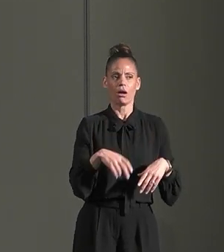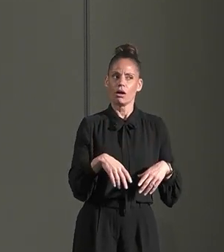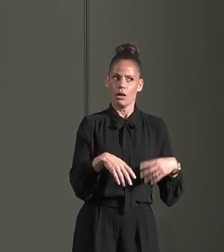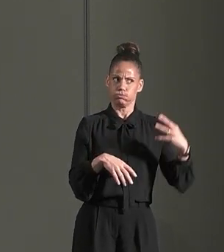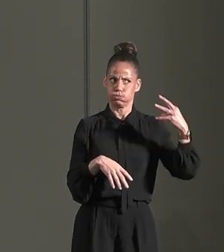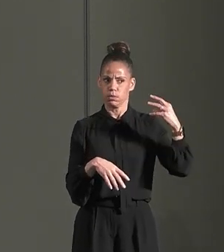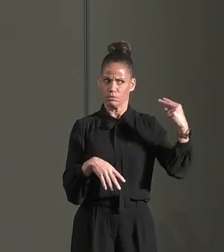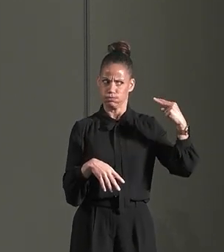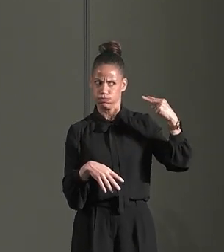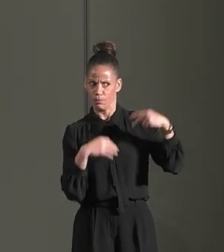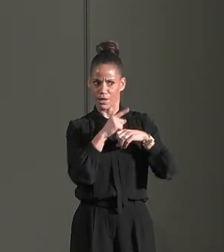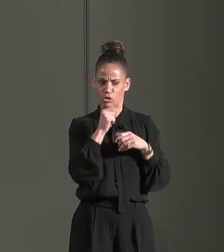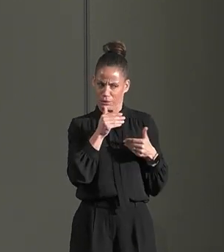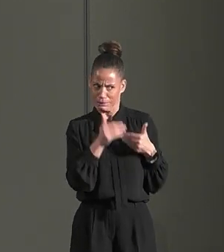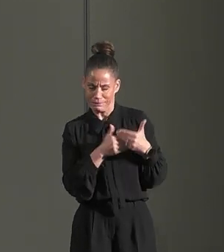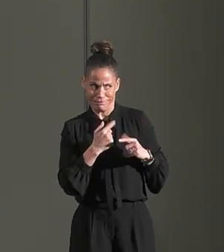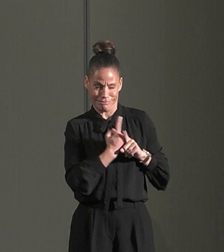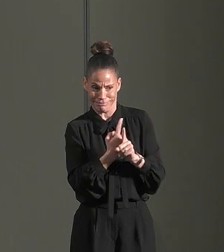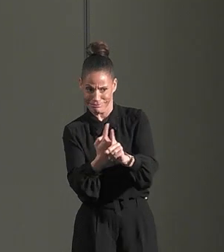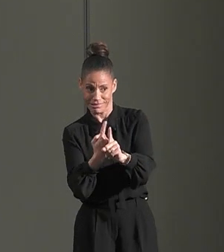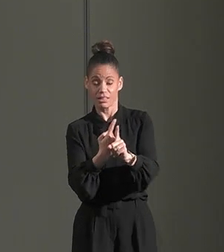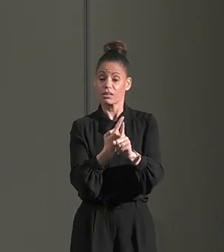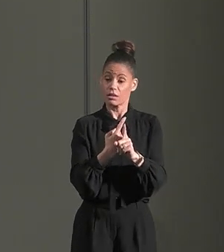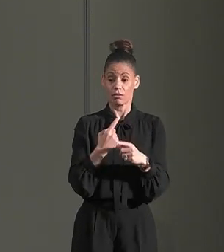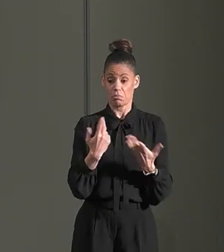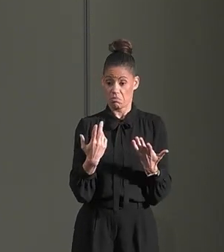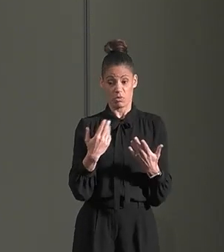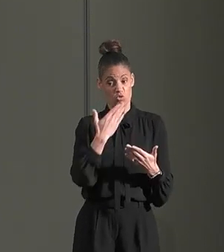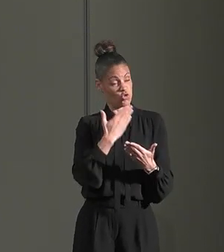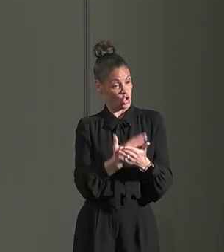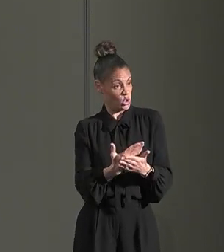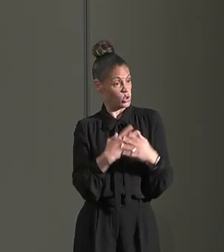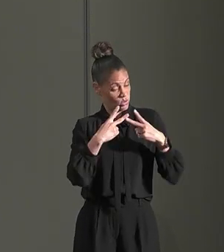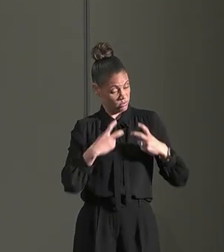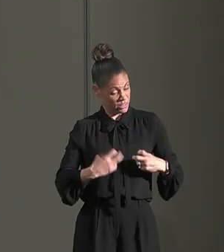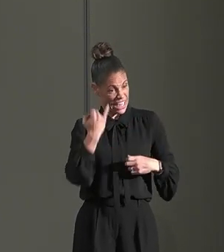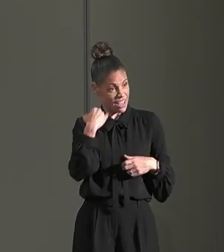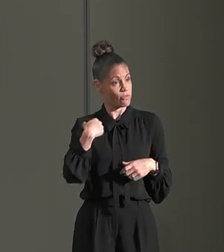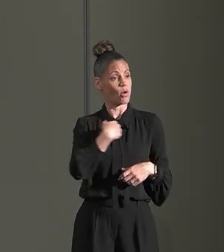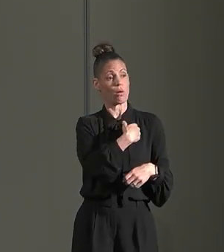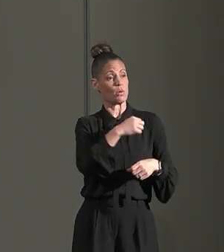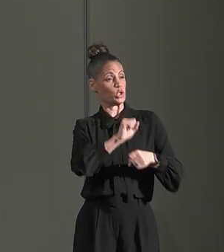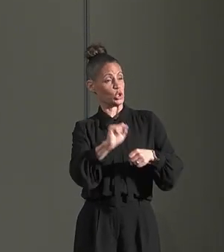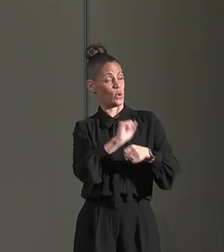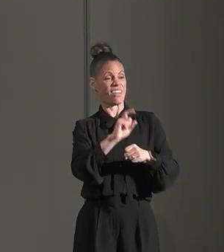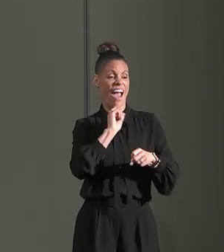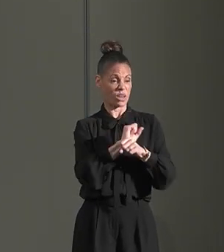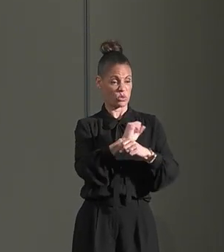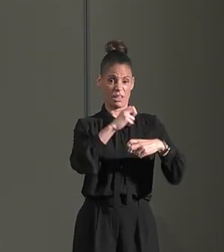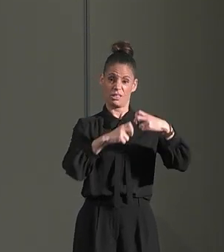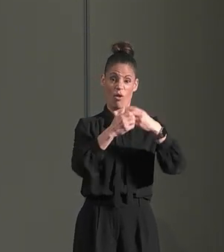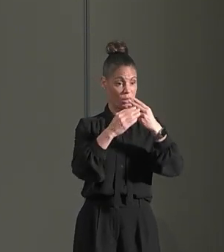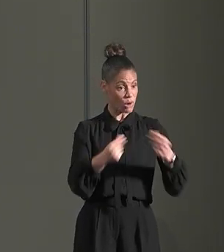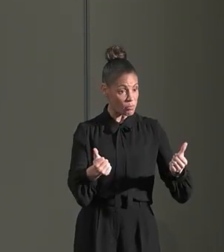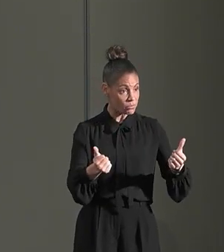we're doing actually solving the problem? Is what we're doing actually communicating correctly what